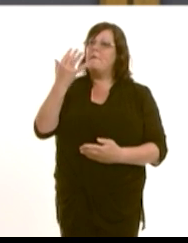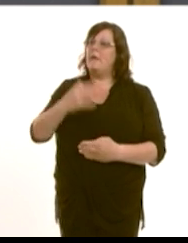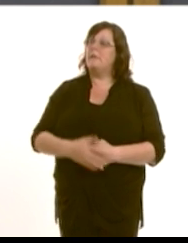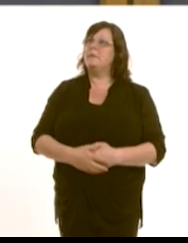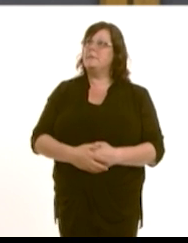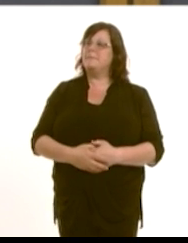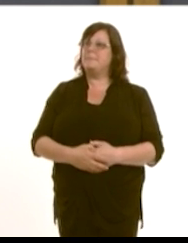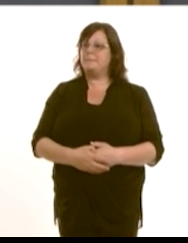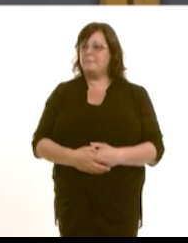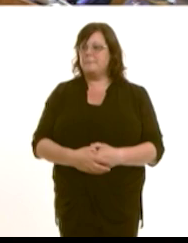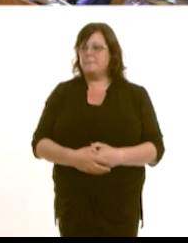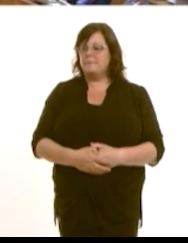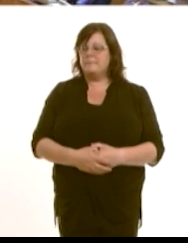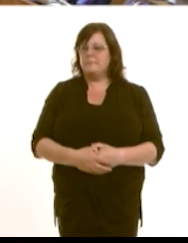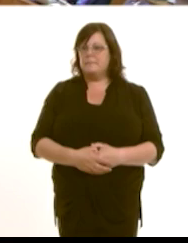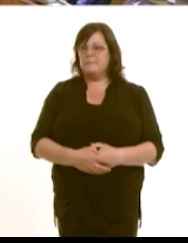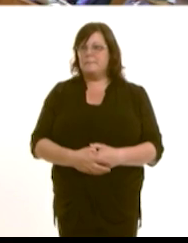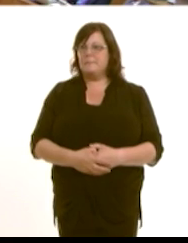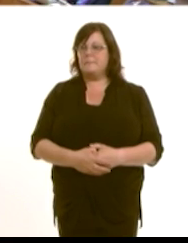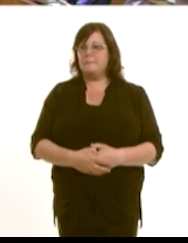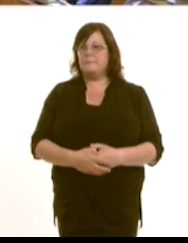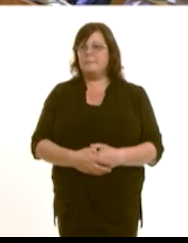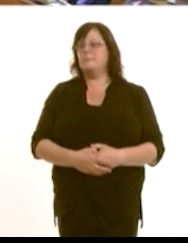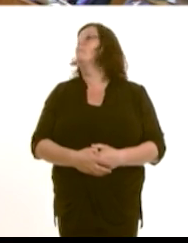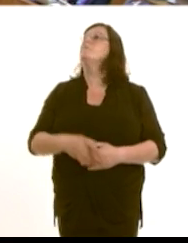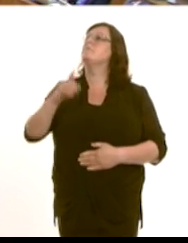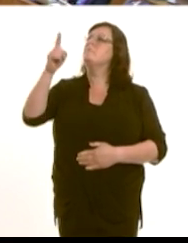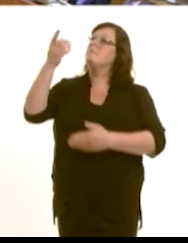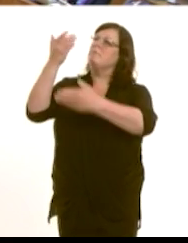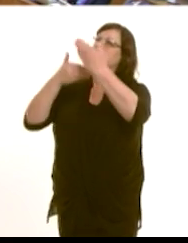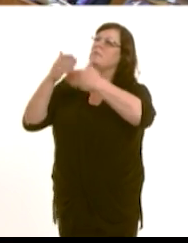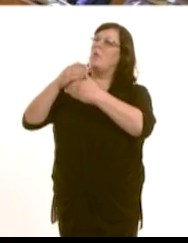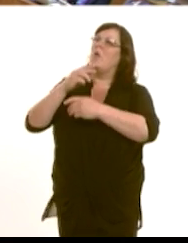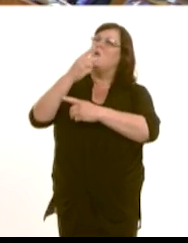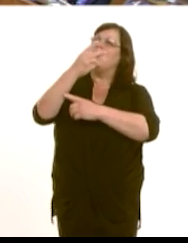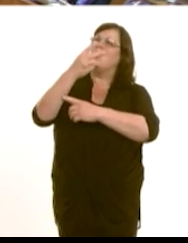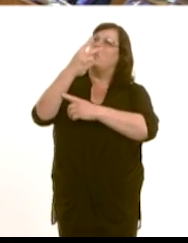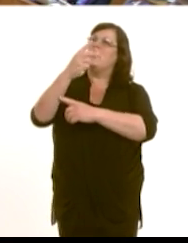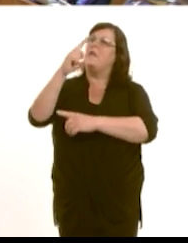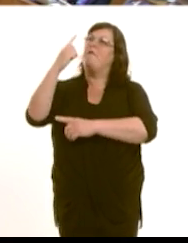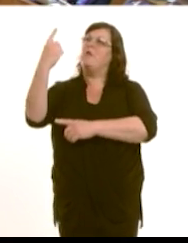Question 5, thereforeóJanet Finch-Saunders. Janet Finch-Saunders: 5. Will the First Minister make a statement on the 21st Century Schools programme? OAQ(5)0107(FM) Carwyn Jones: Yes, with pleasure.